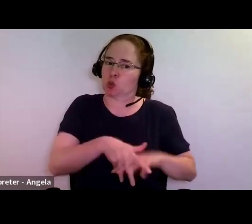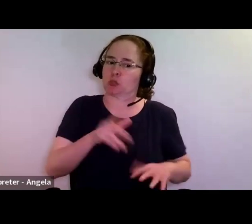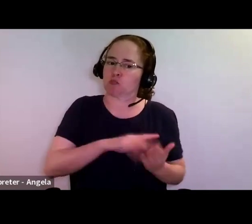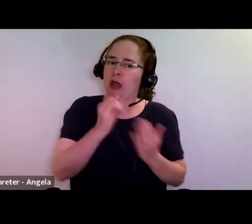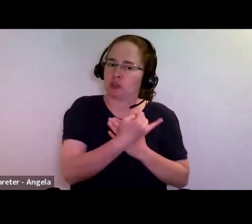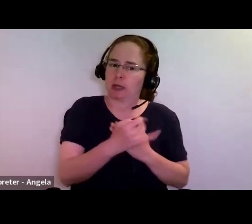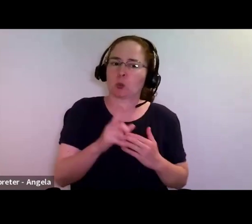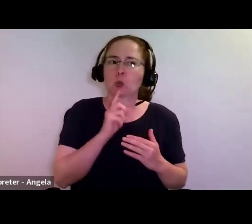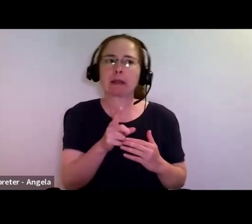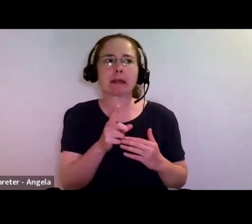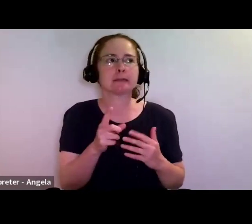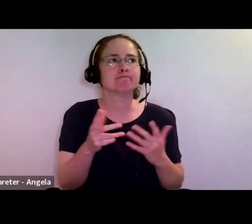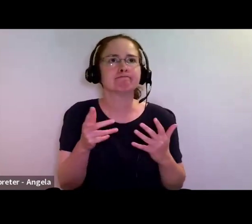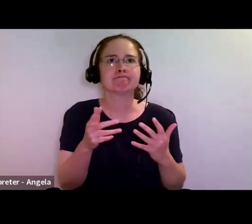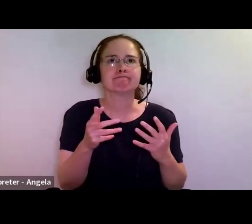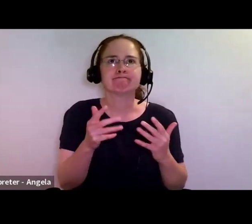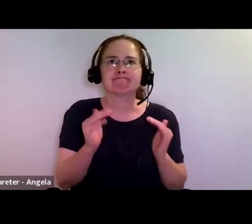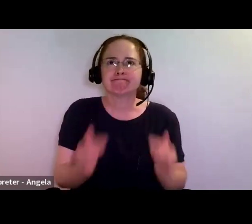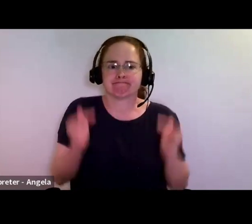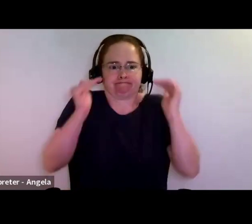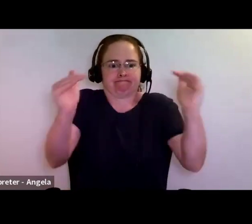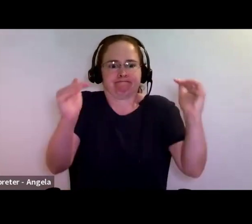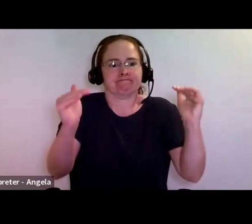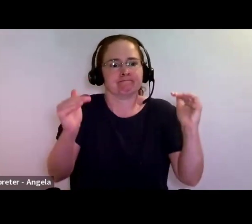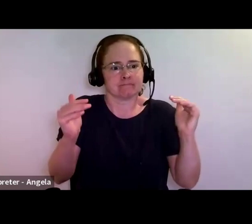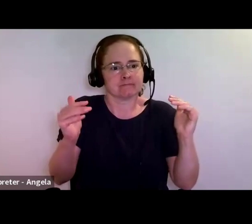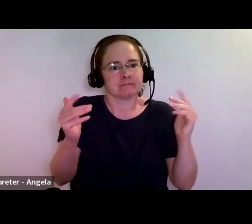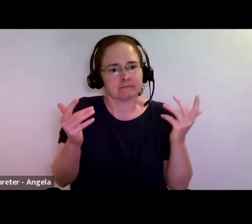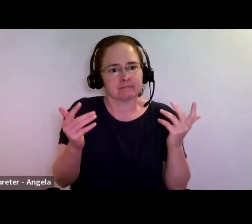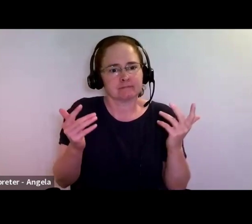things to a new level. And so not only is this about building